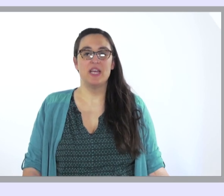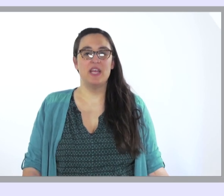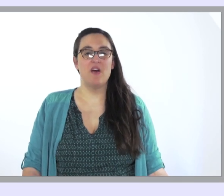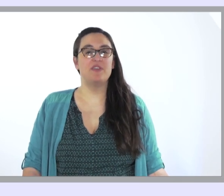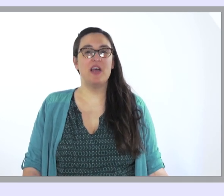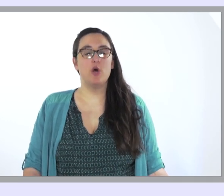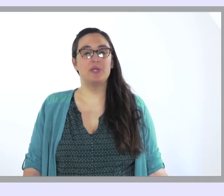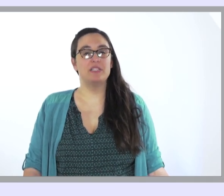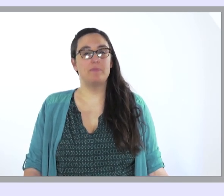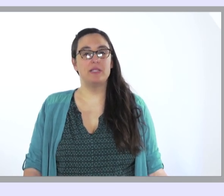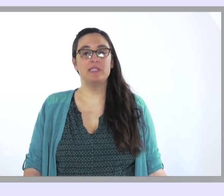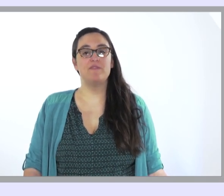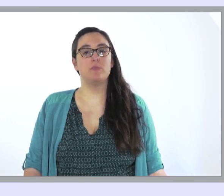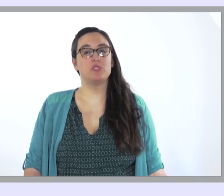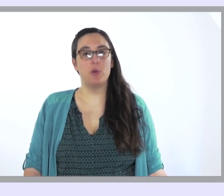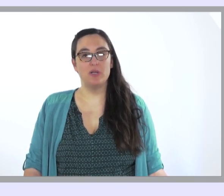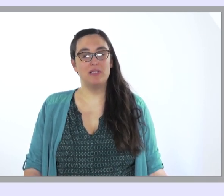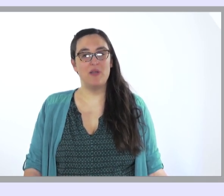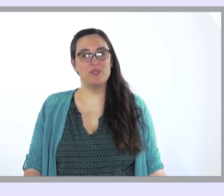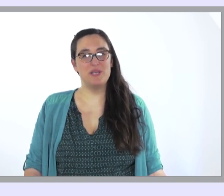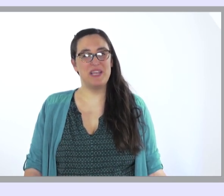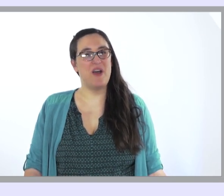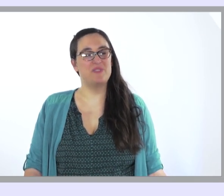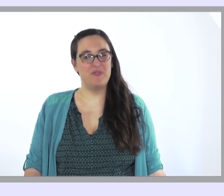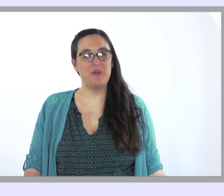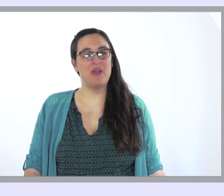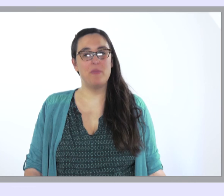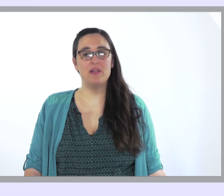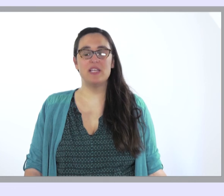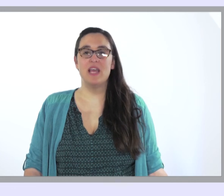They have developed independently from the spoken languages,